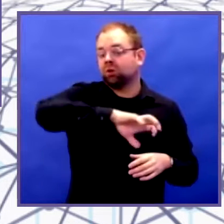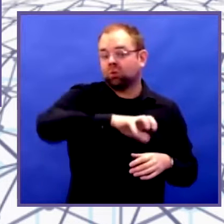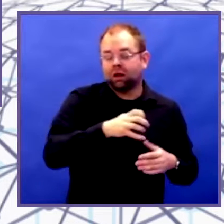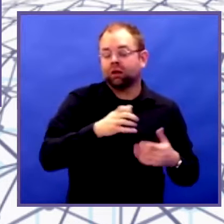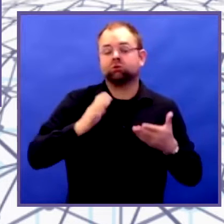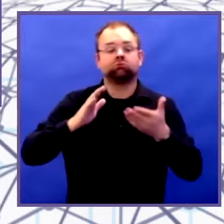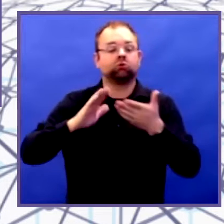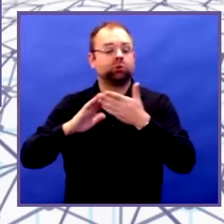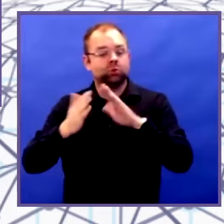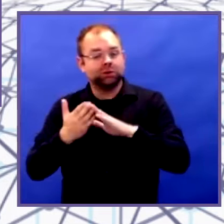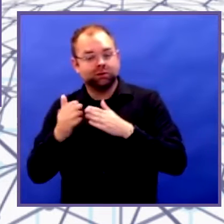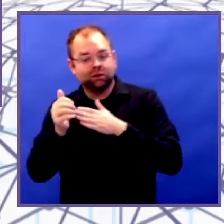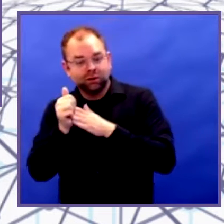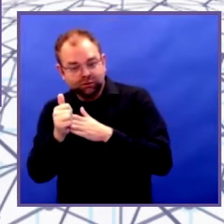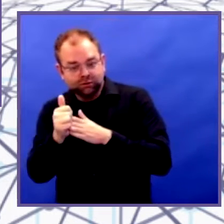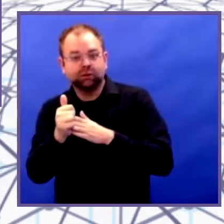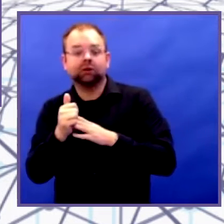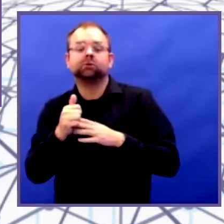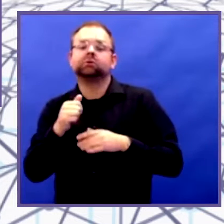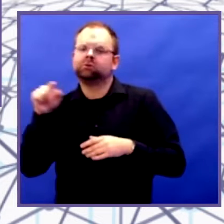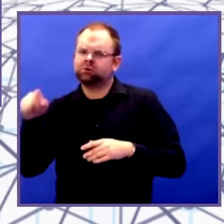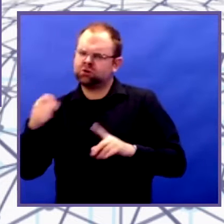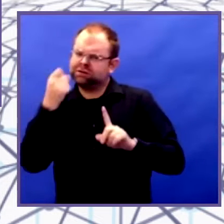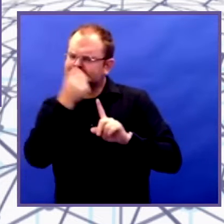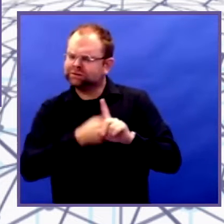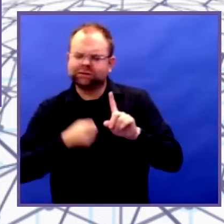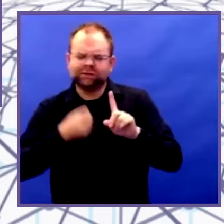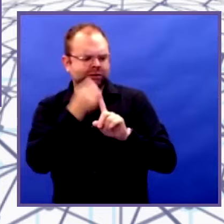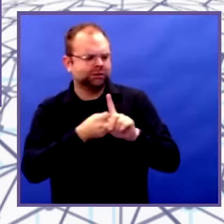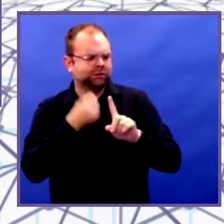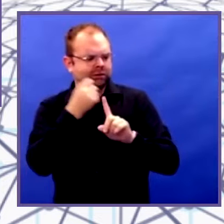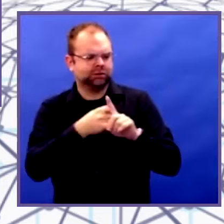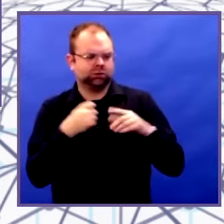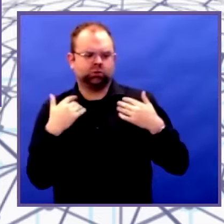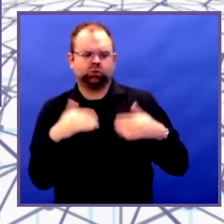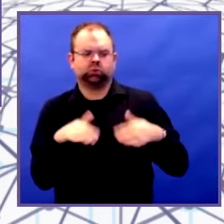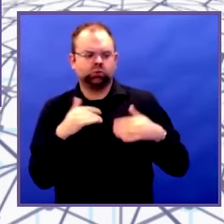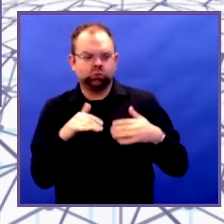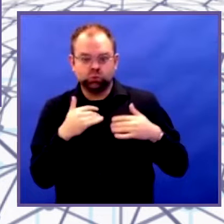And we all owe a debt and a great deal to the global, the national and the community